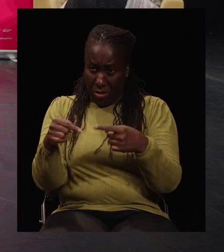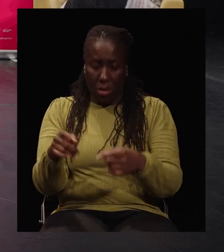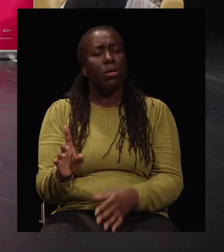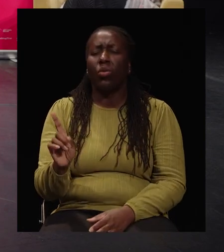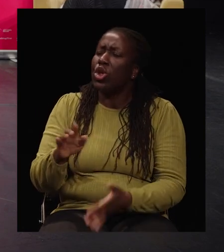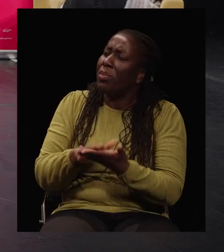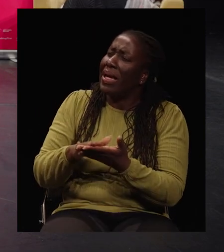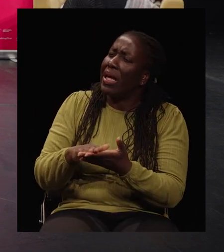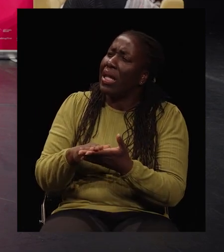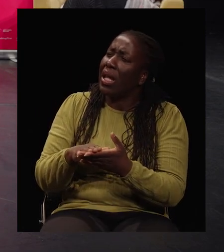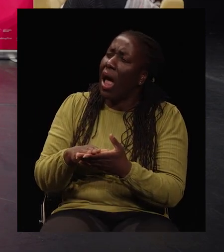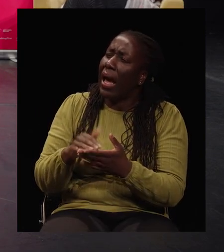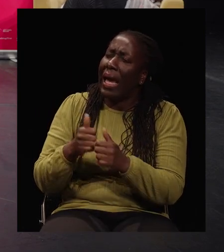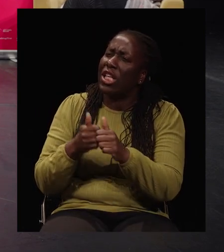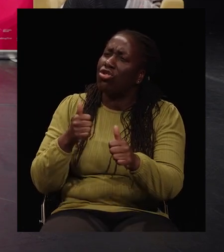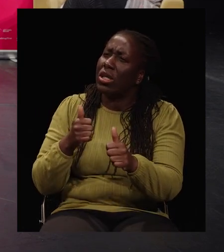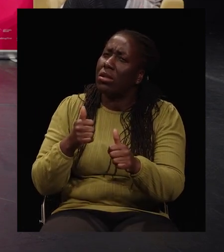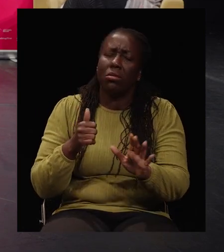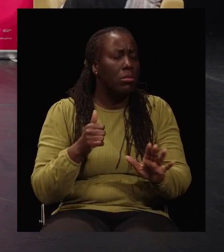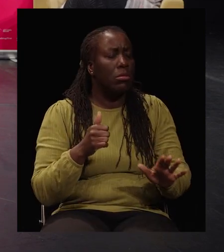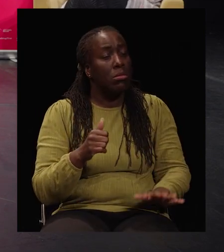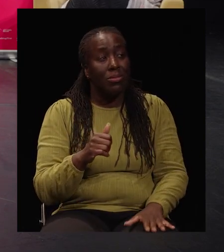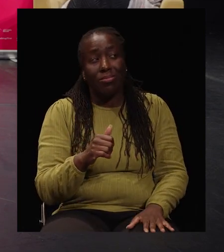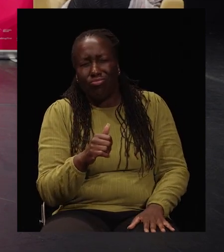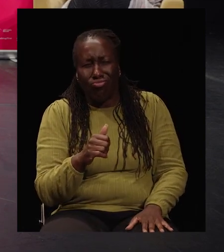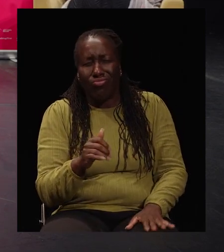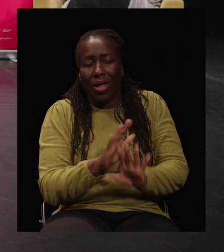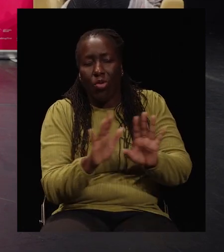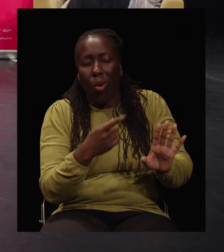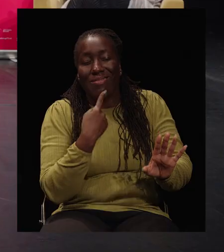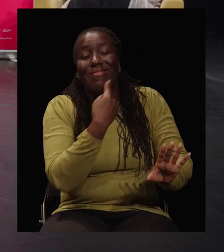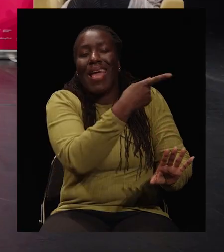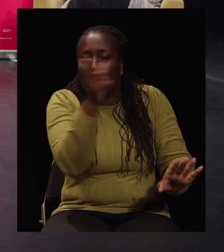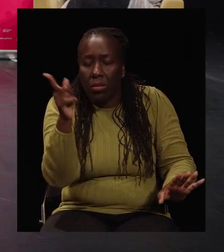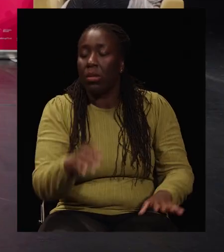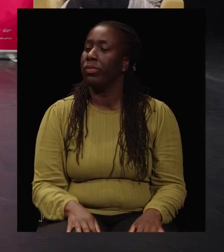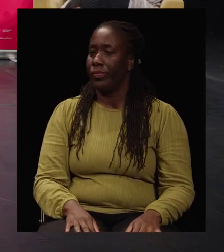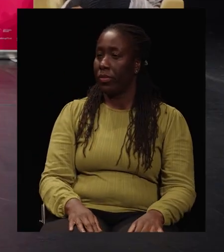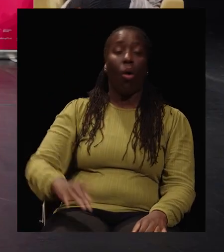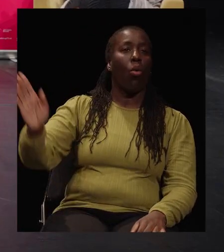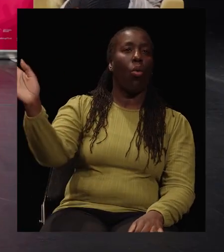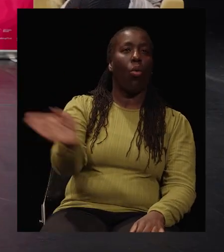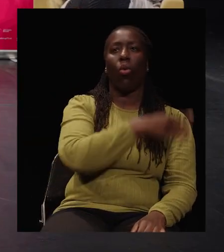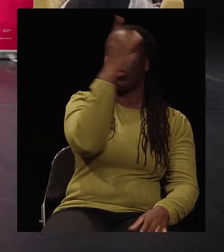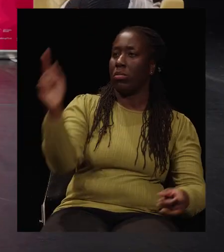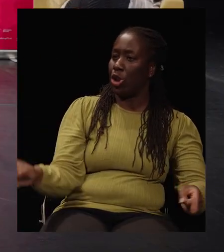Yeah. Without naming, of course. They're all challenging. Like they are all challenging